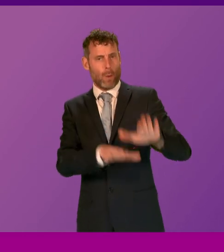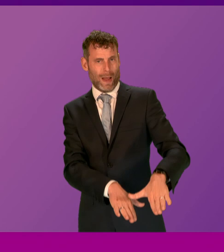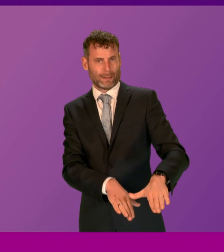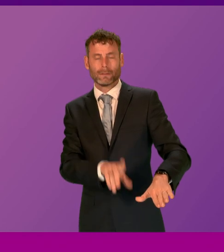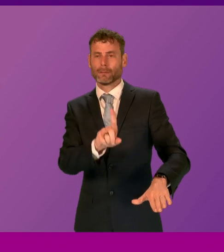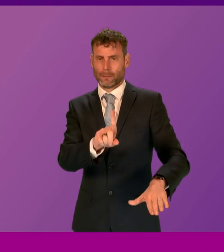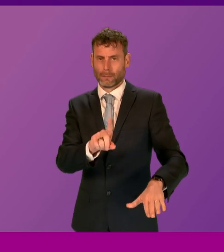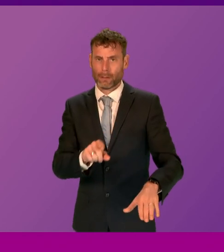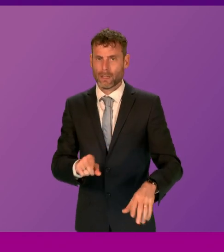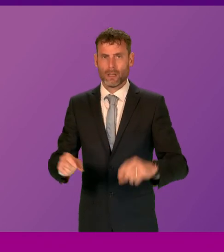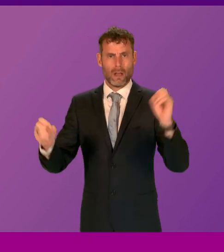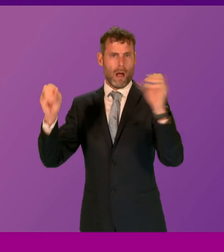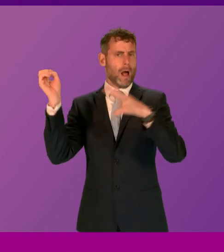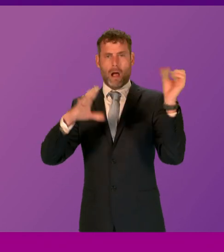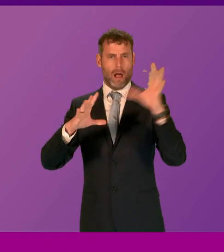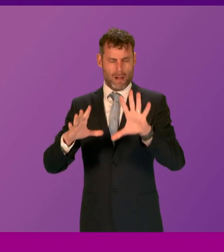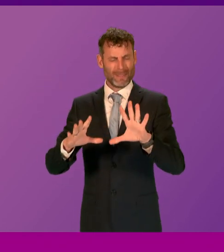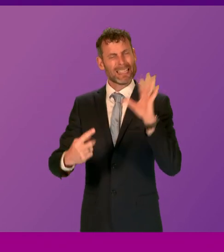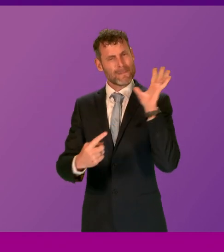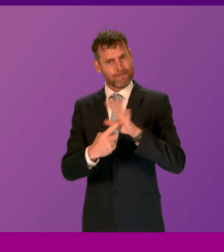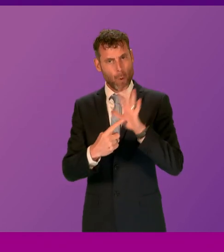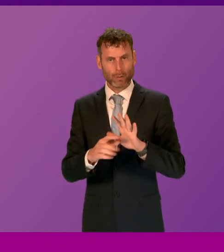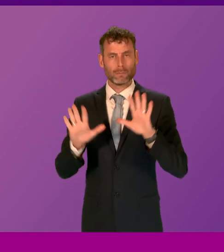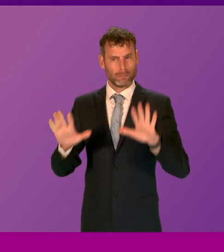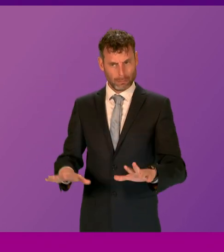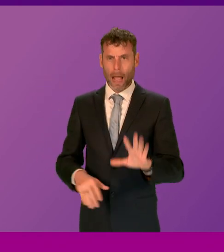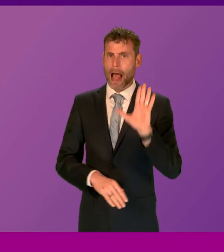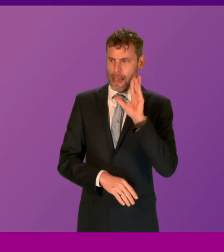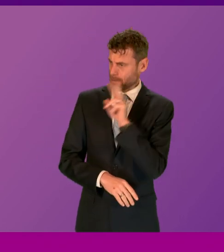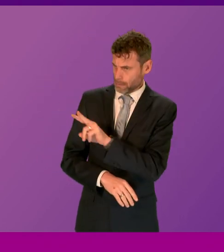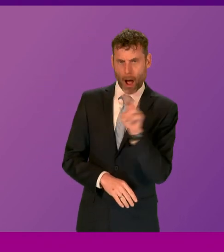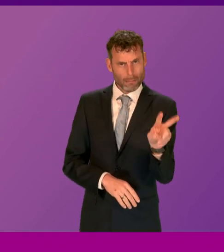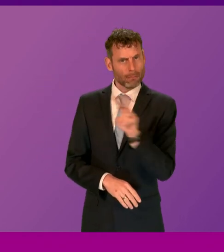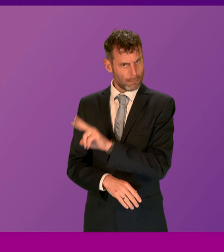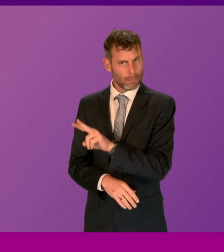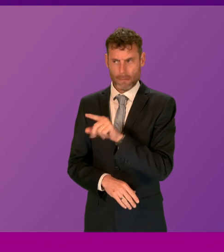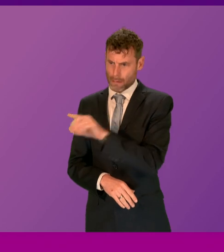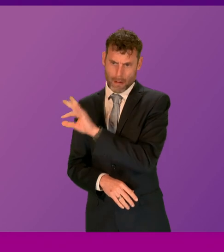Colleagues, it is exceptionally important that we conduct our business in an orderly fashion.